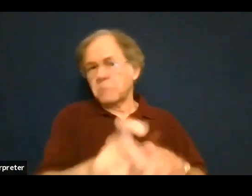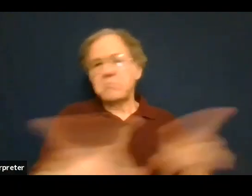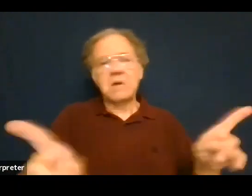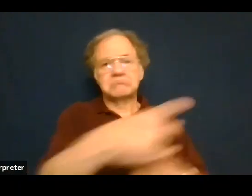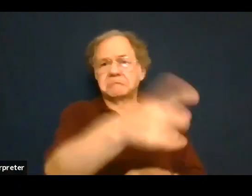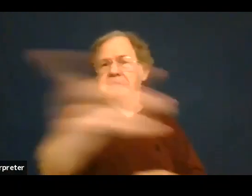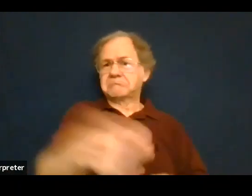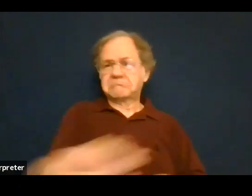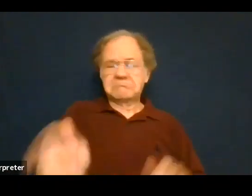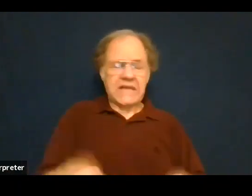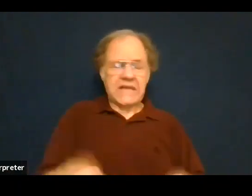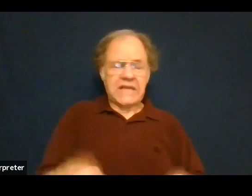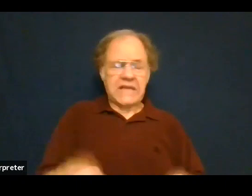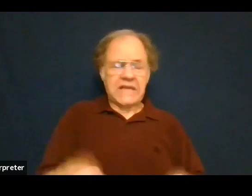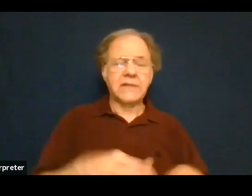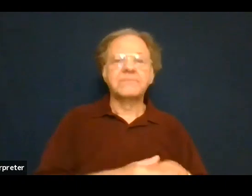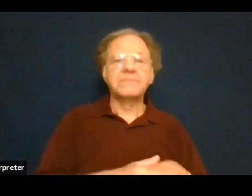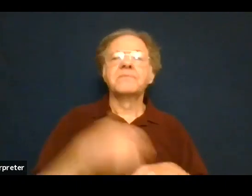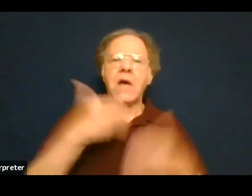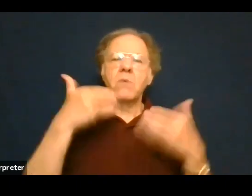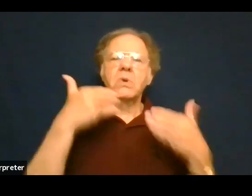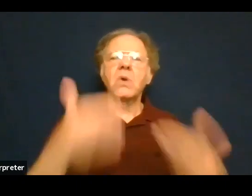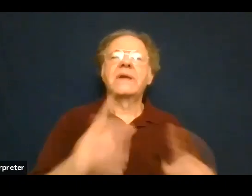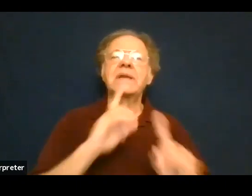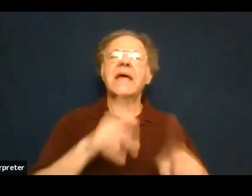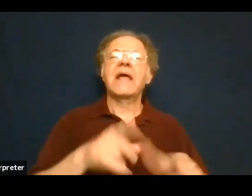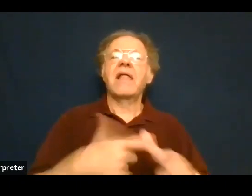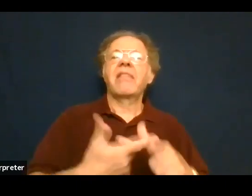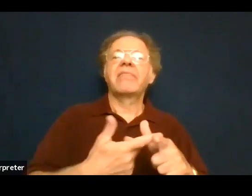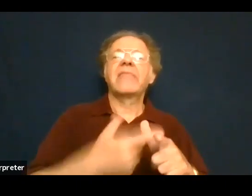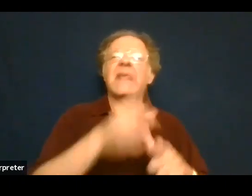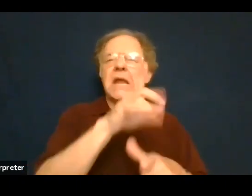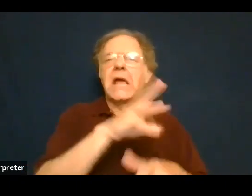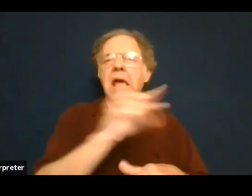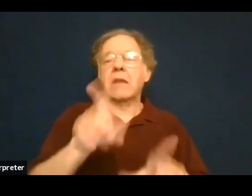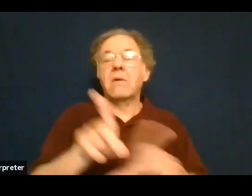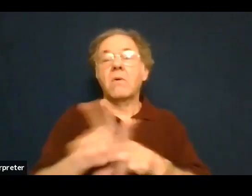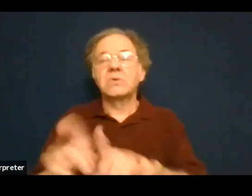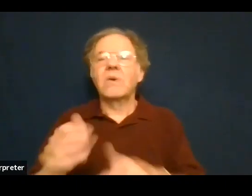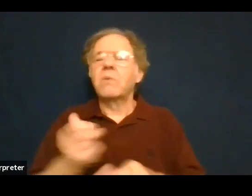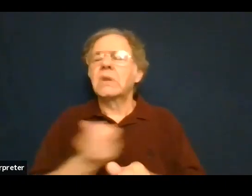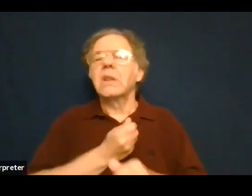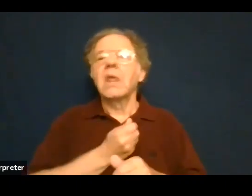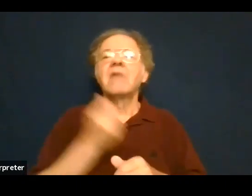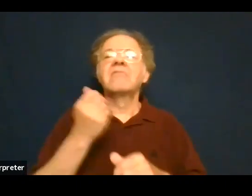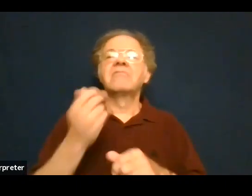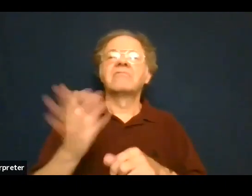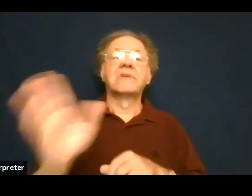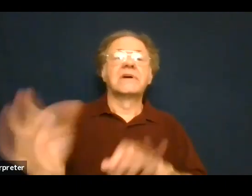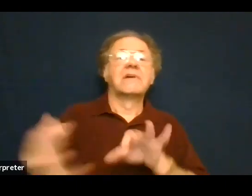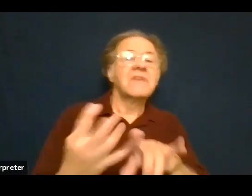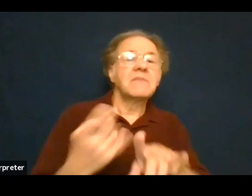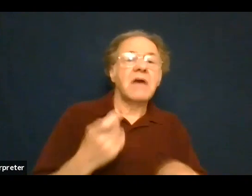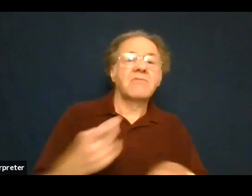So, I'll go ahead and answer in a little bit. And I would love input from my fellow panelists.